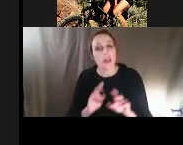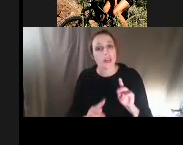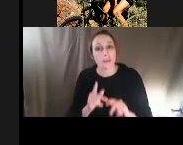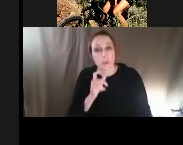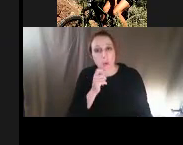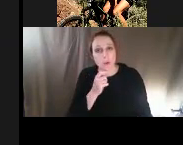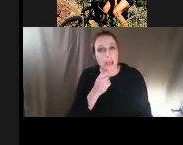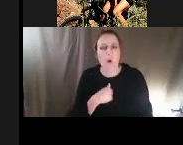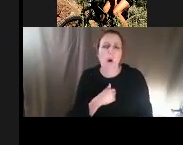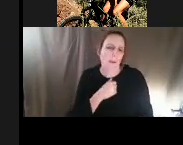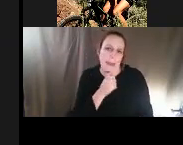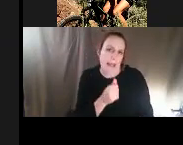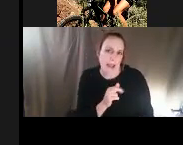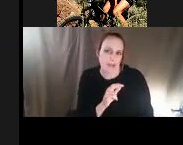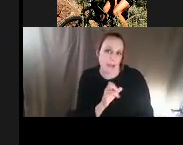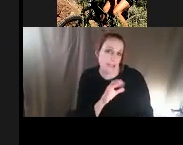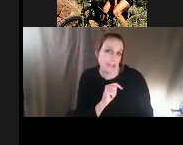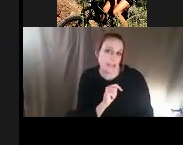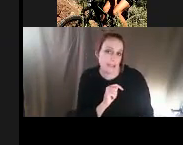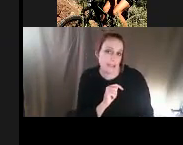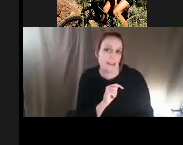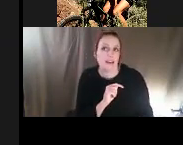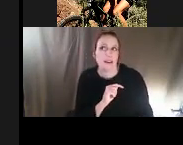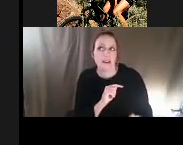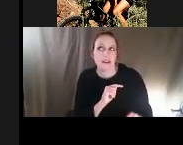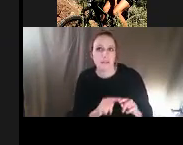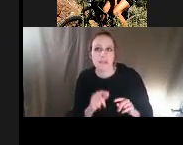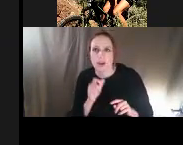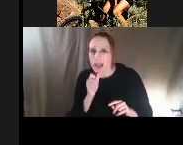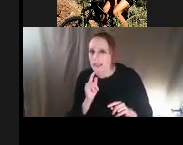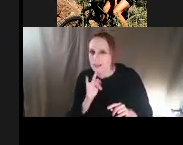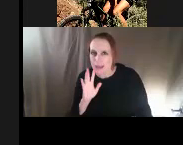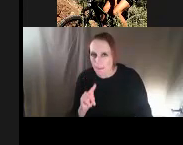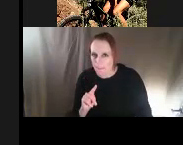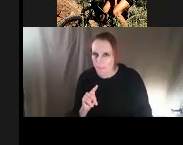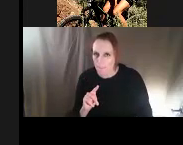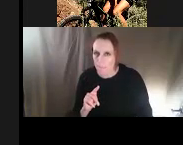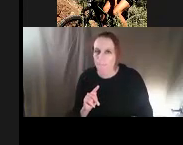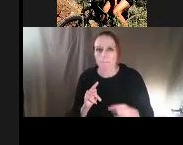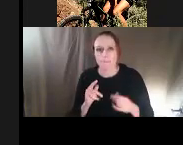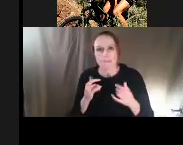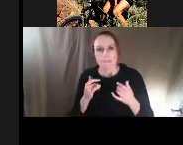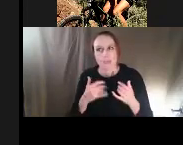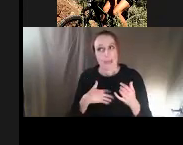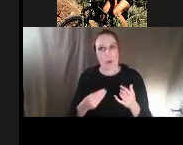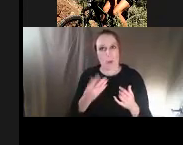I'm not racist" but they still might be part of that white silence and sorry, but we all have